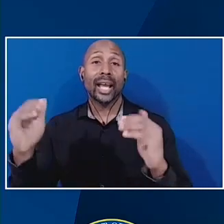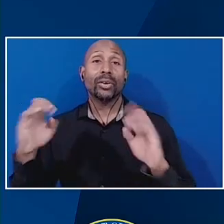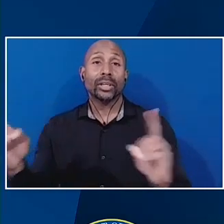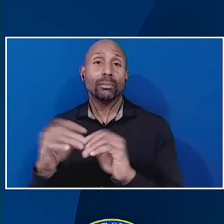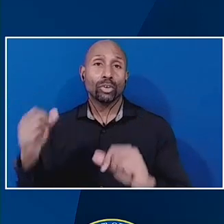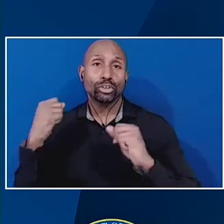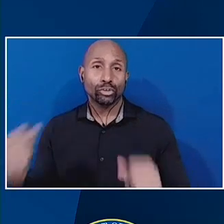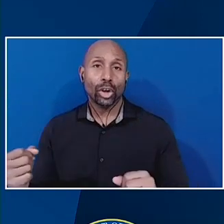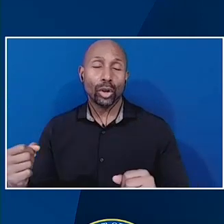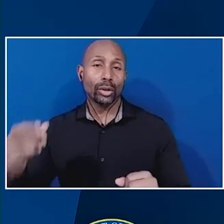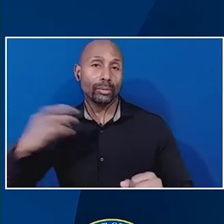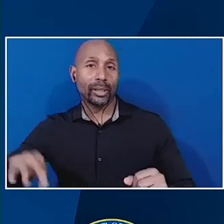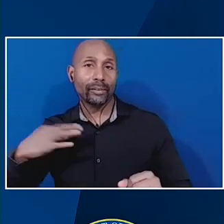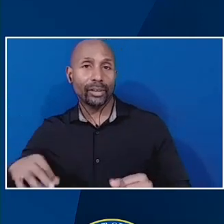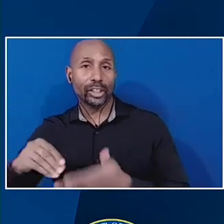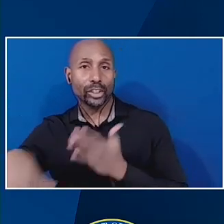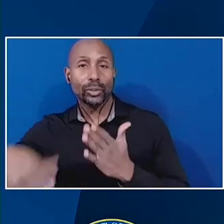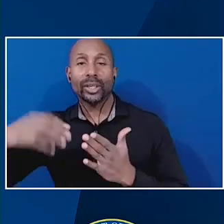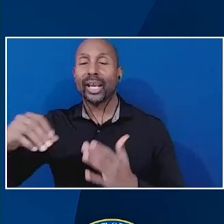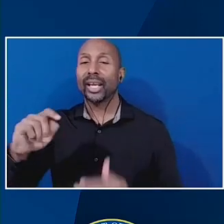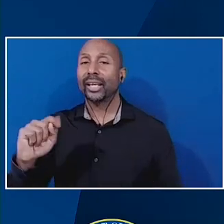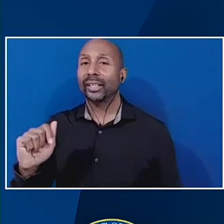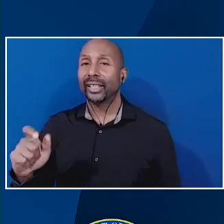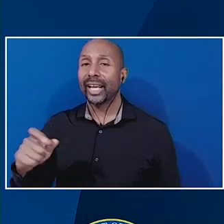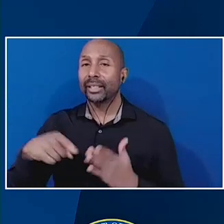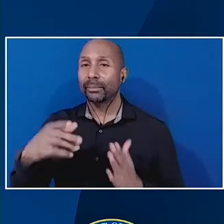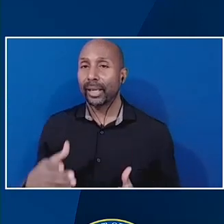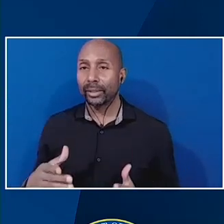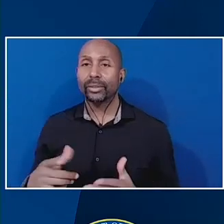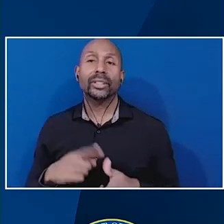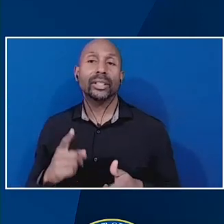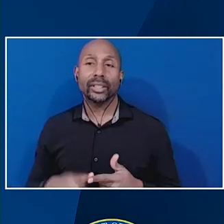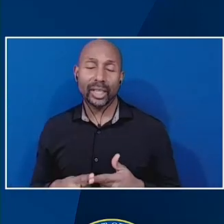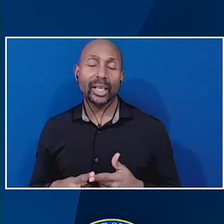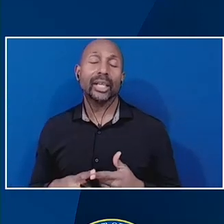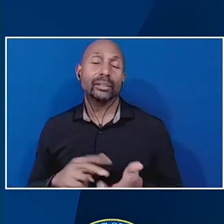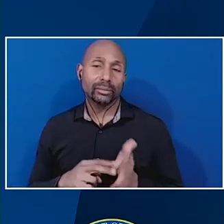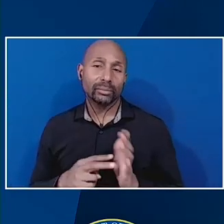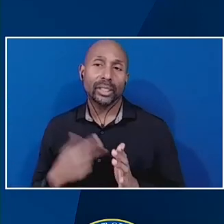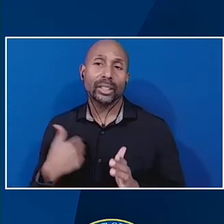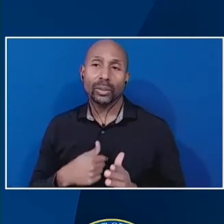taxpayers, and really, in an era where we're seeing an unprecedented closure of